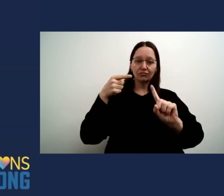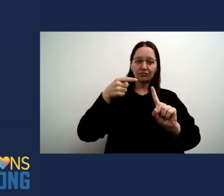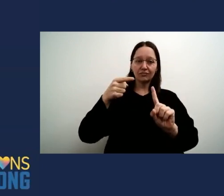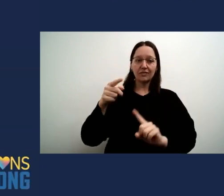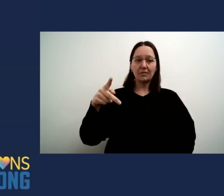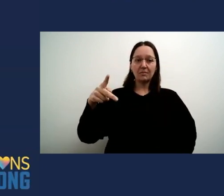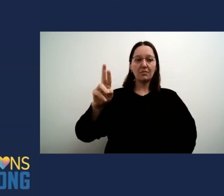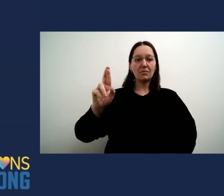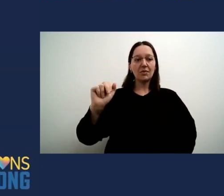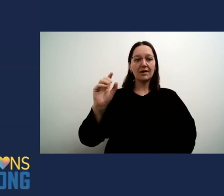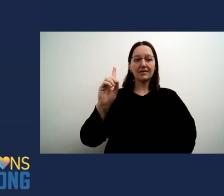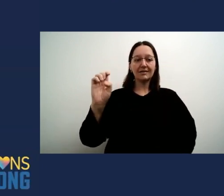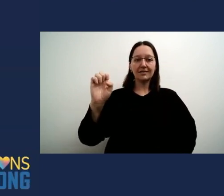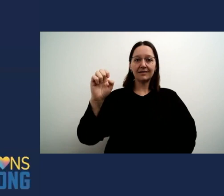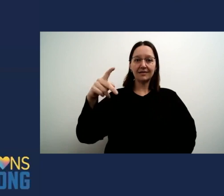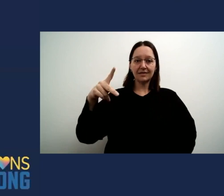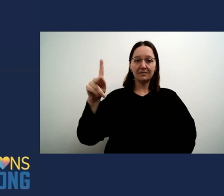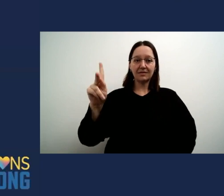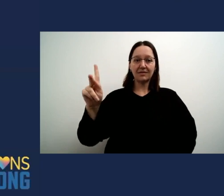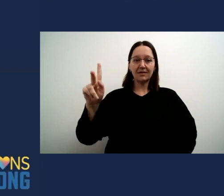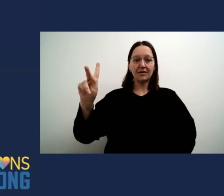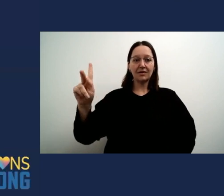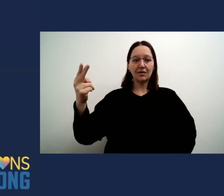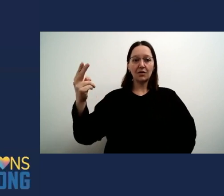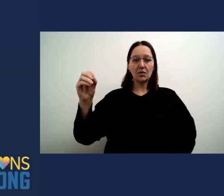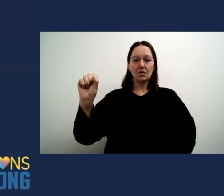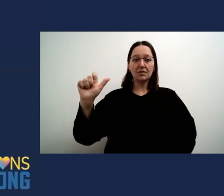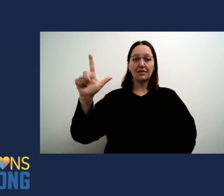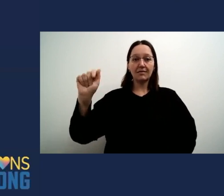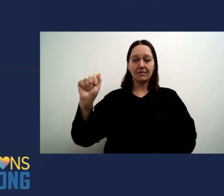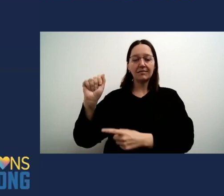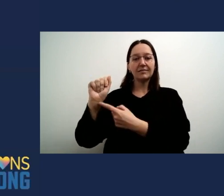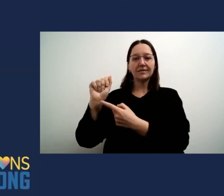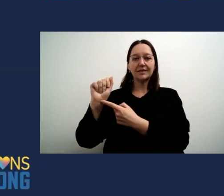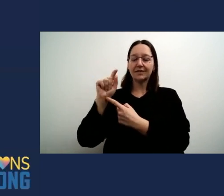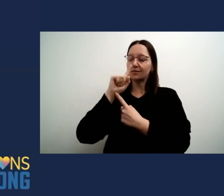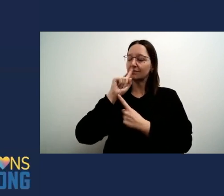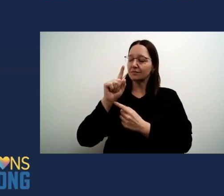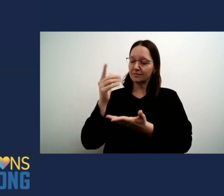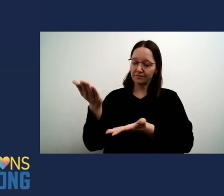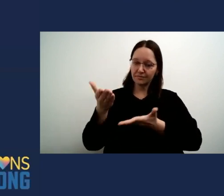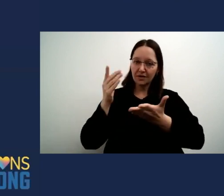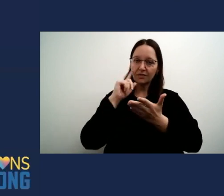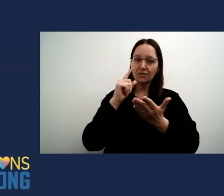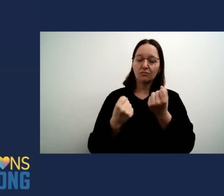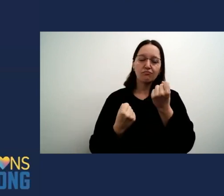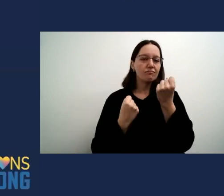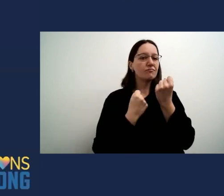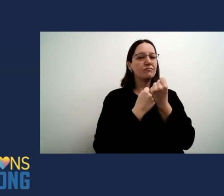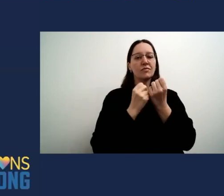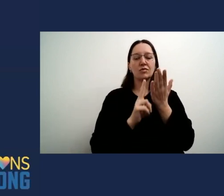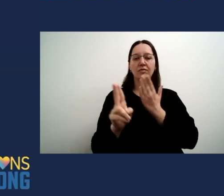available for this Webinar. There's closed captioning available, just click on captions in your menu, and select "show captions." We also have ASL interpreters on video